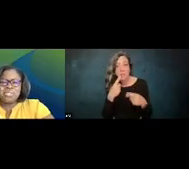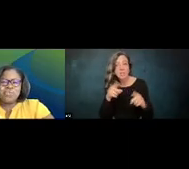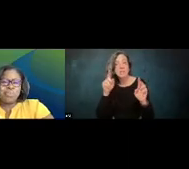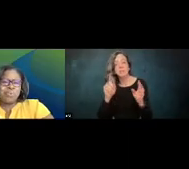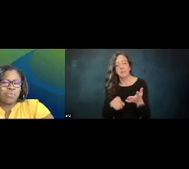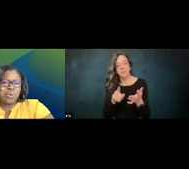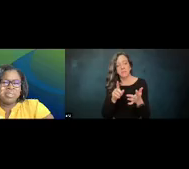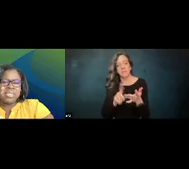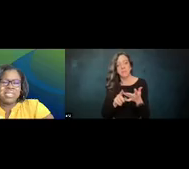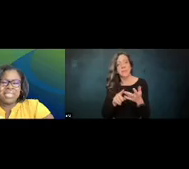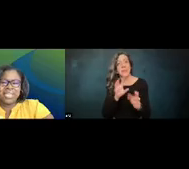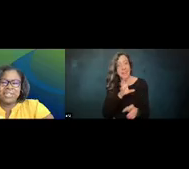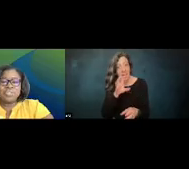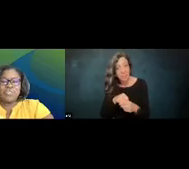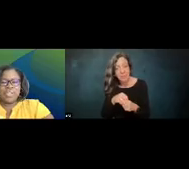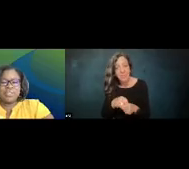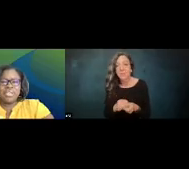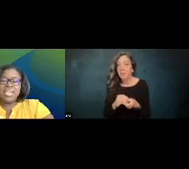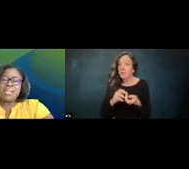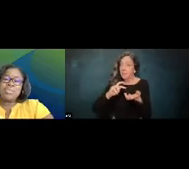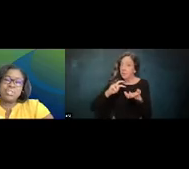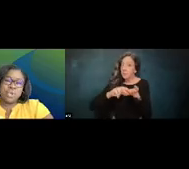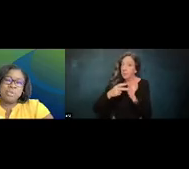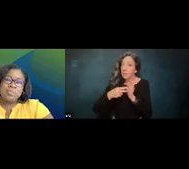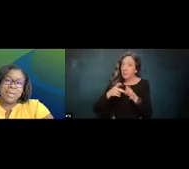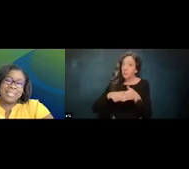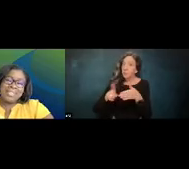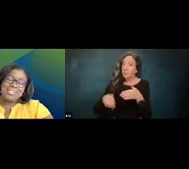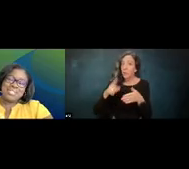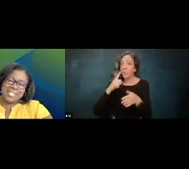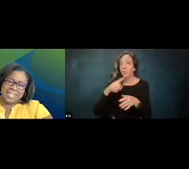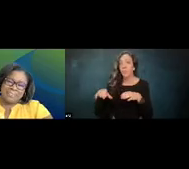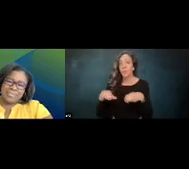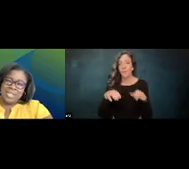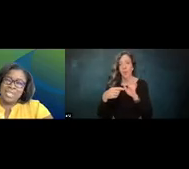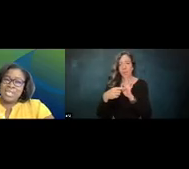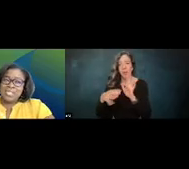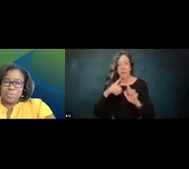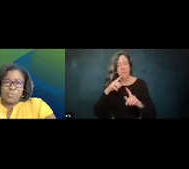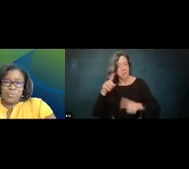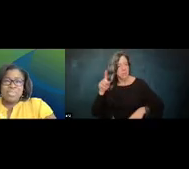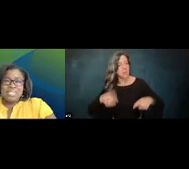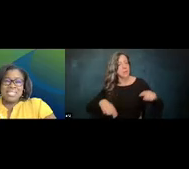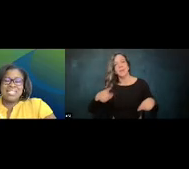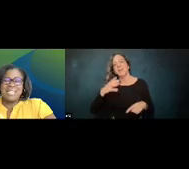targets for performance indicators vary and are determined by each state. So performance